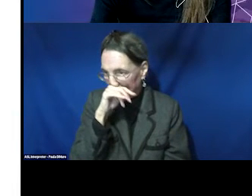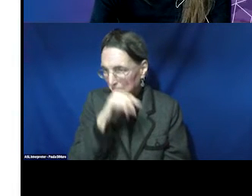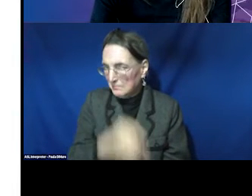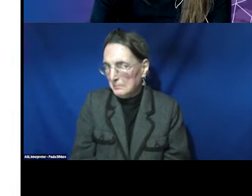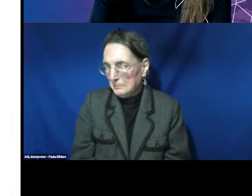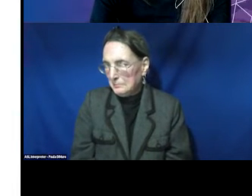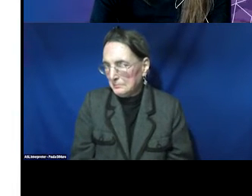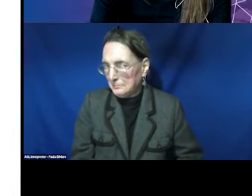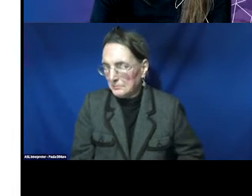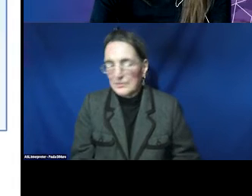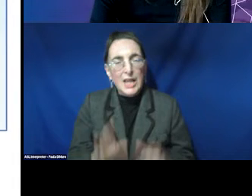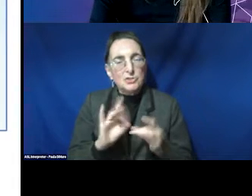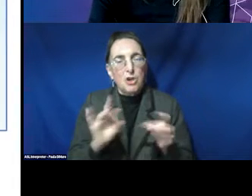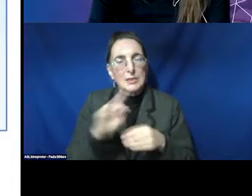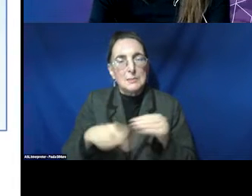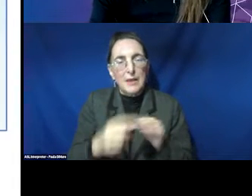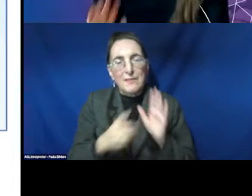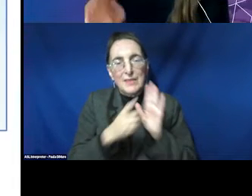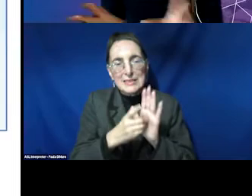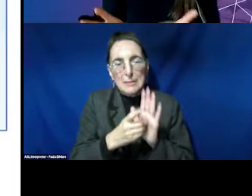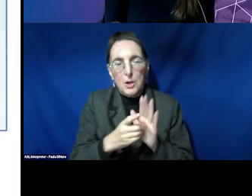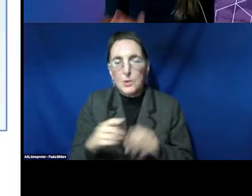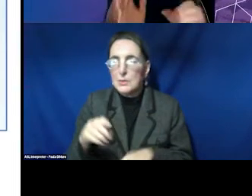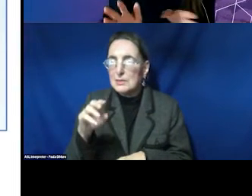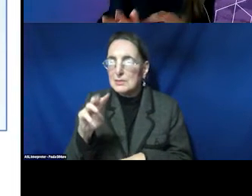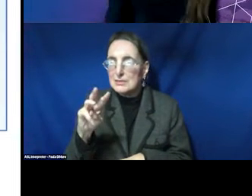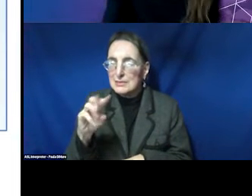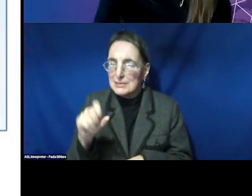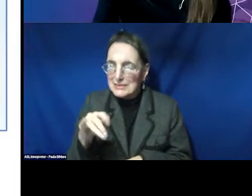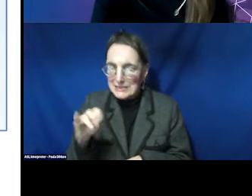I talked a little about the demo site. But these are formal slides, so you can reference this later.